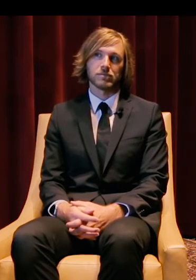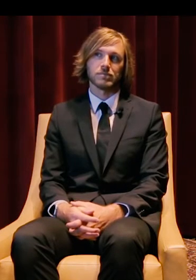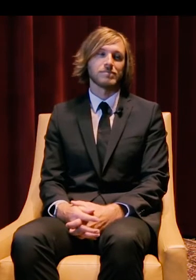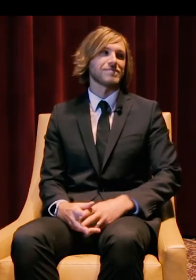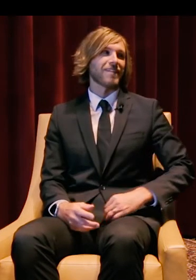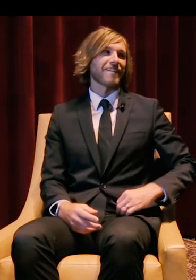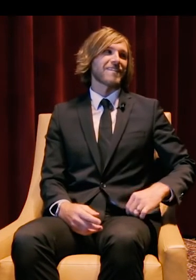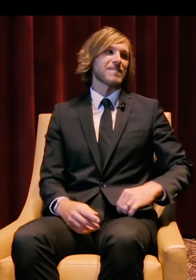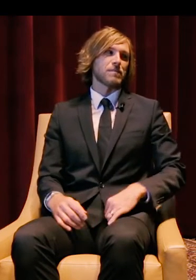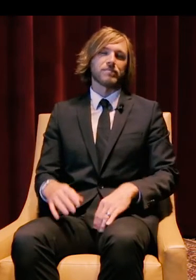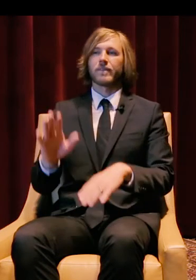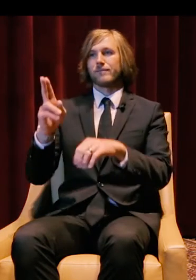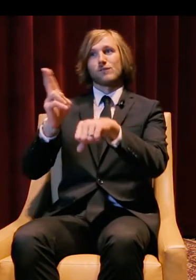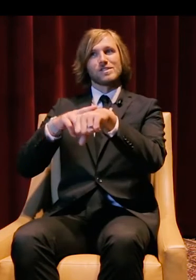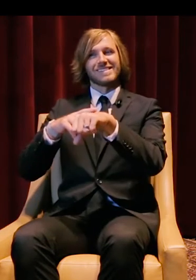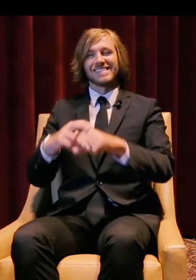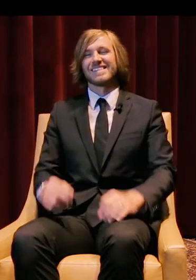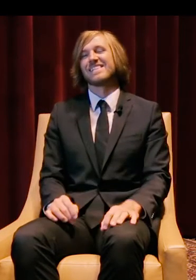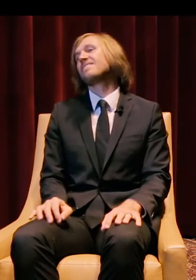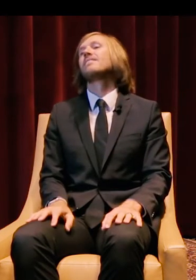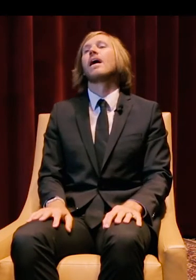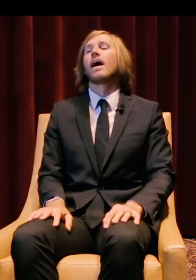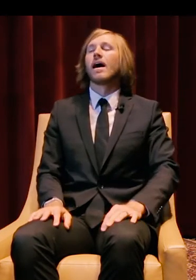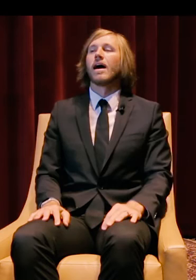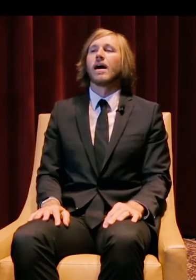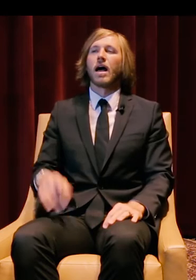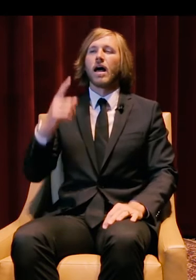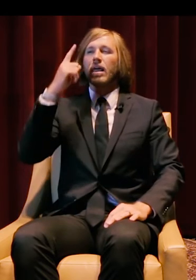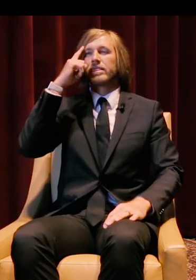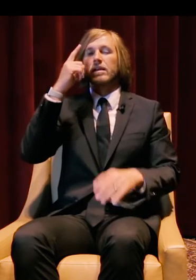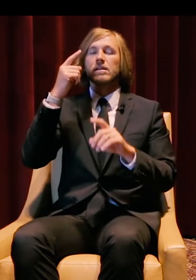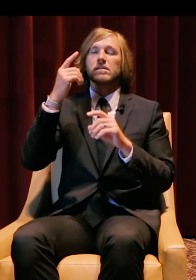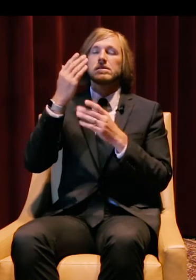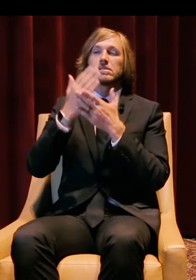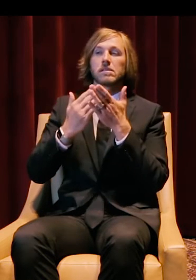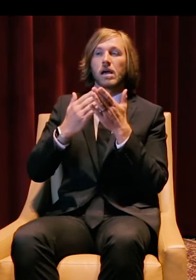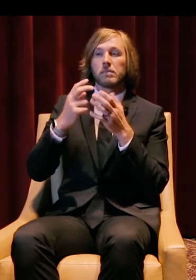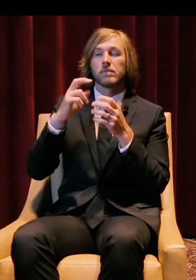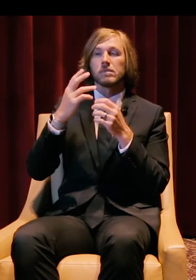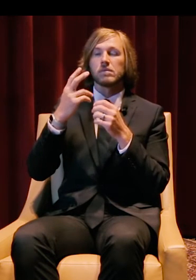Well, of course, and I think the part of the problem is that